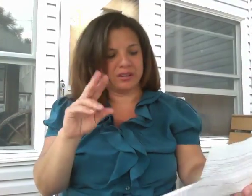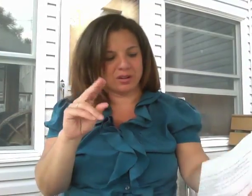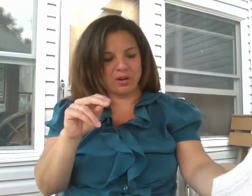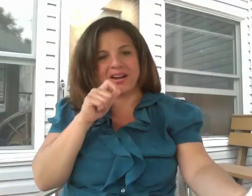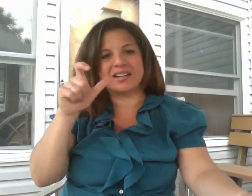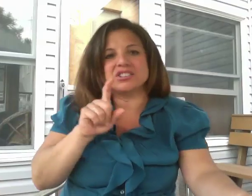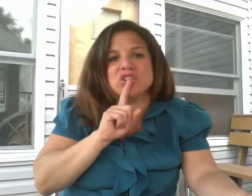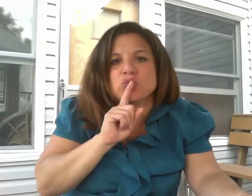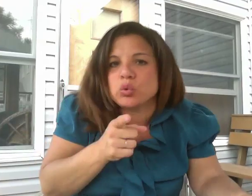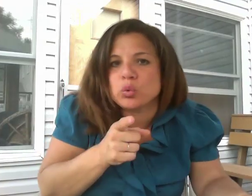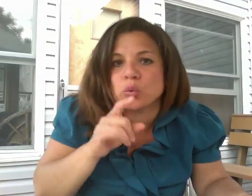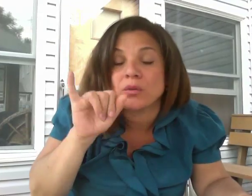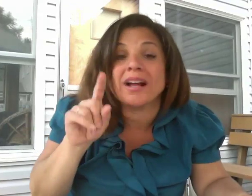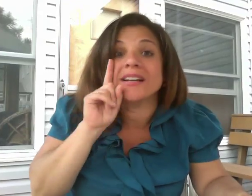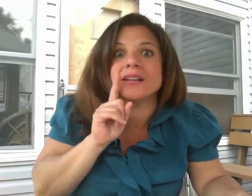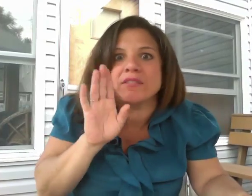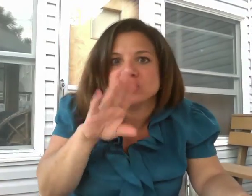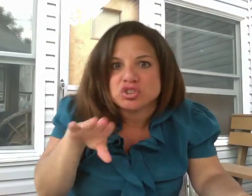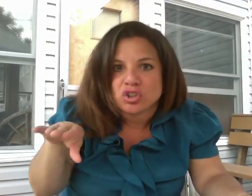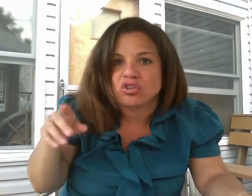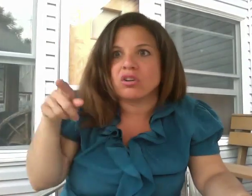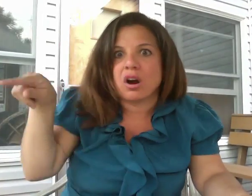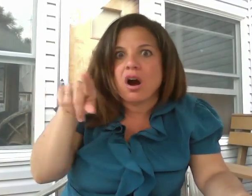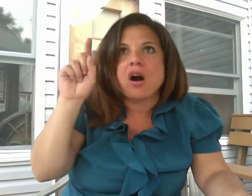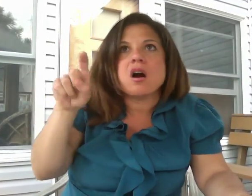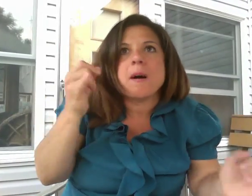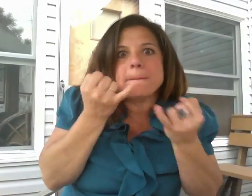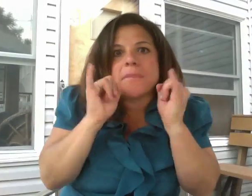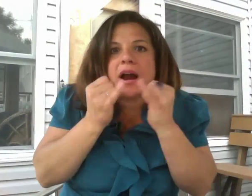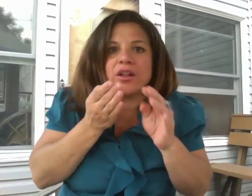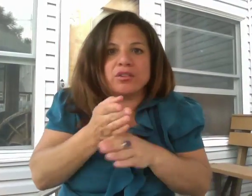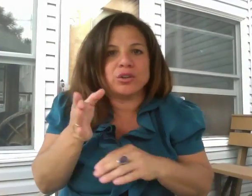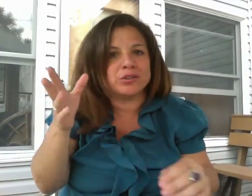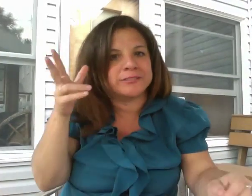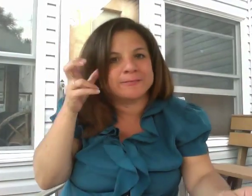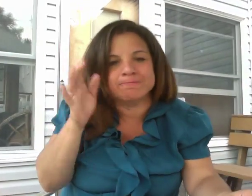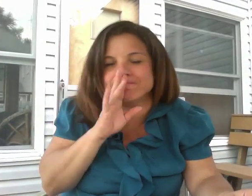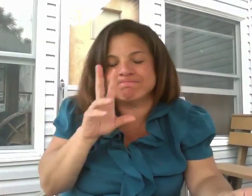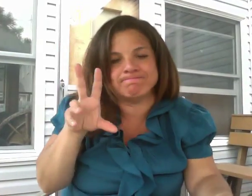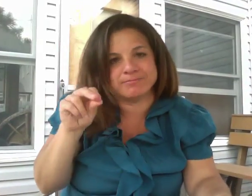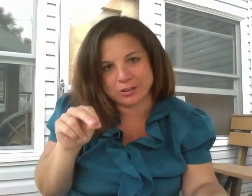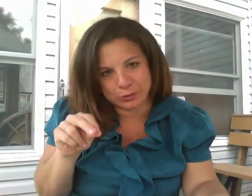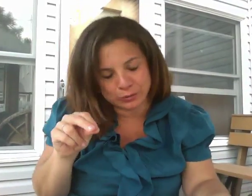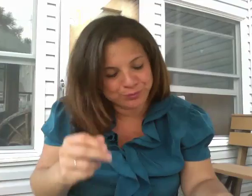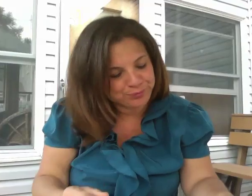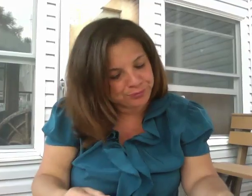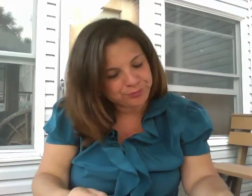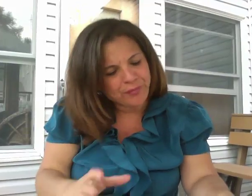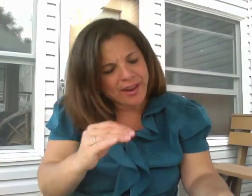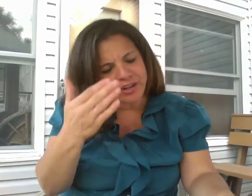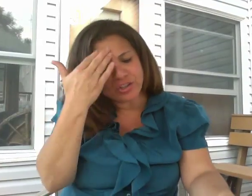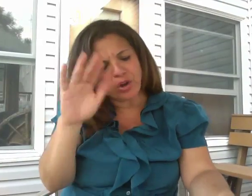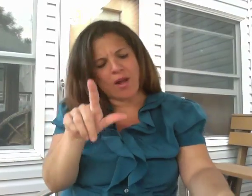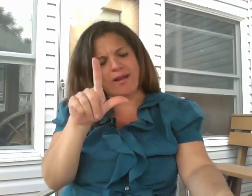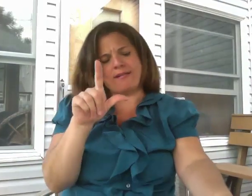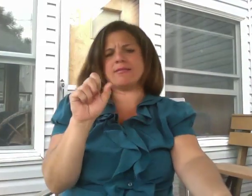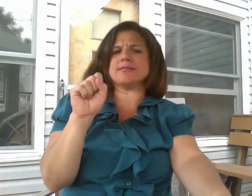(reading the letter) No, it is not necessarily true that Deaf children need to be independent through listening and talking. No. Also, you know LSL?